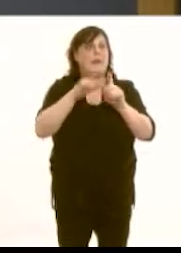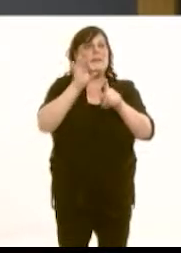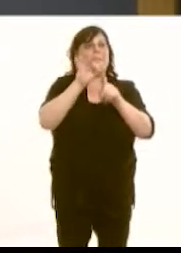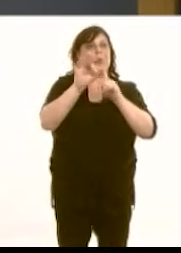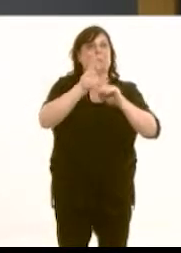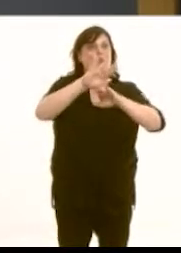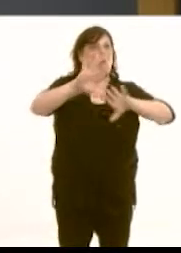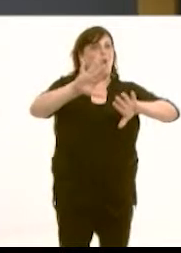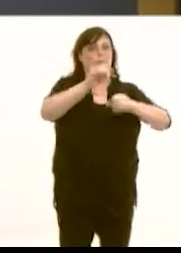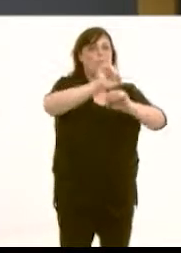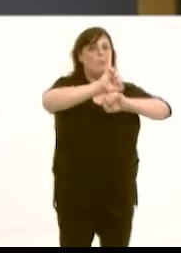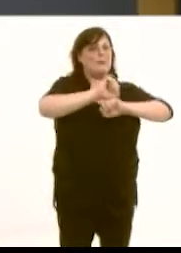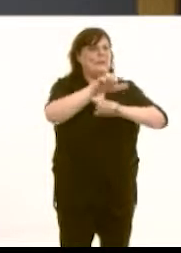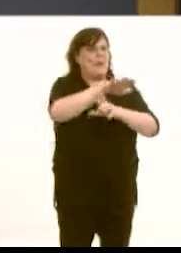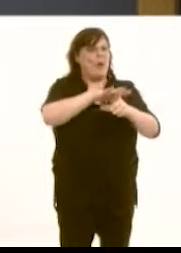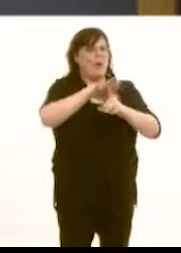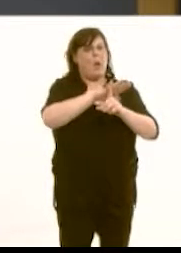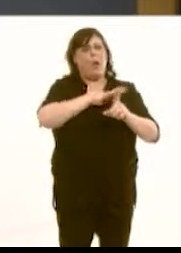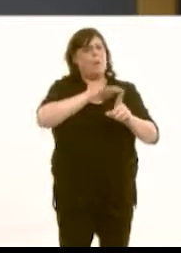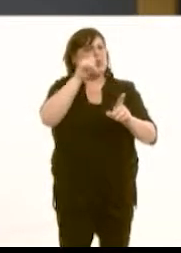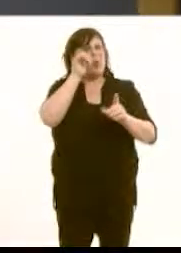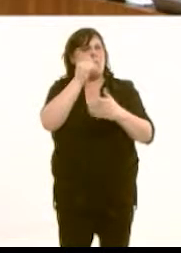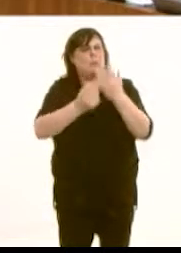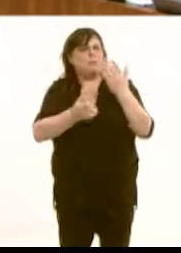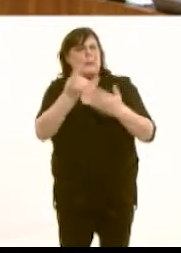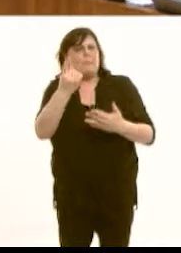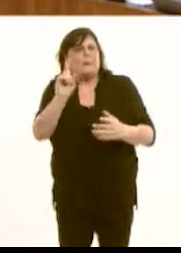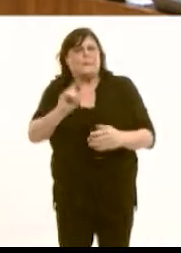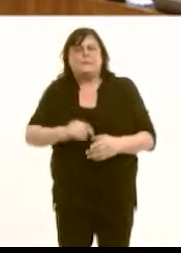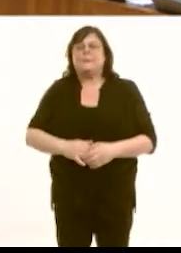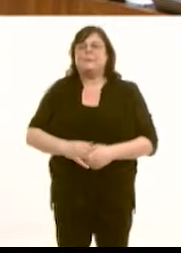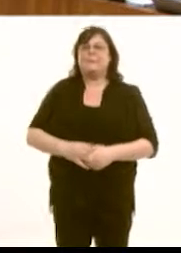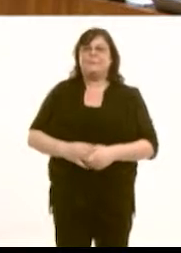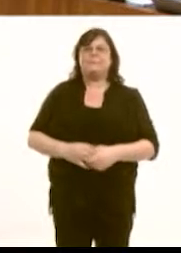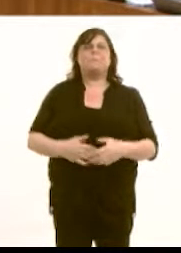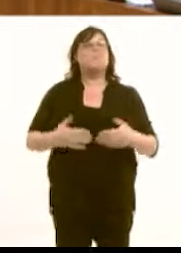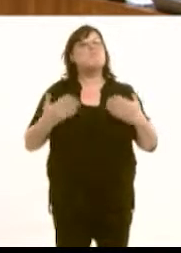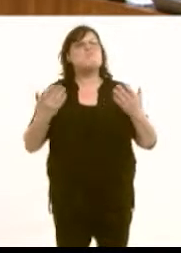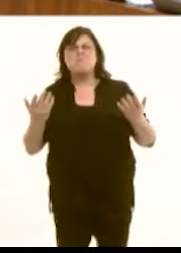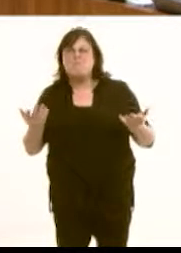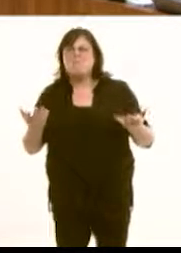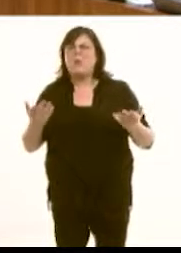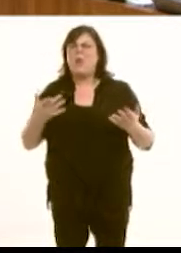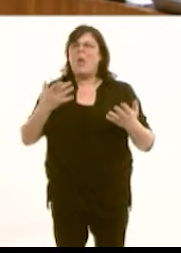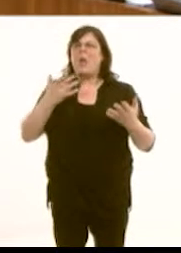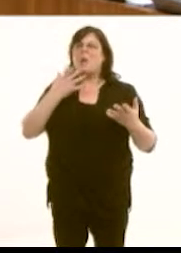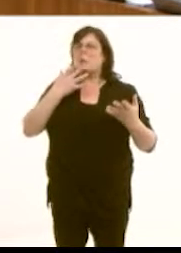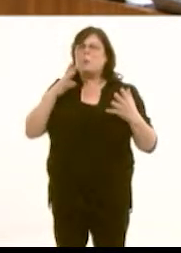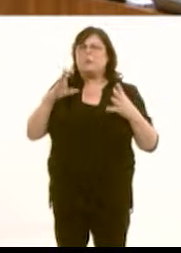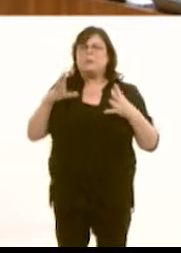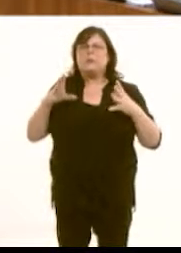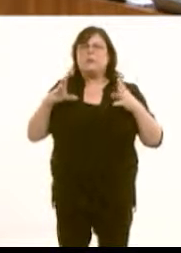areas. Iíd be grateful for an update on this and your view on this. Carwyn Jones: Well, I donít accept the situation is any different, or any worse, rather, in